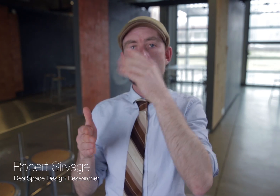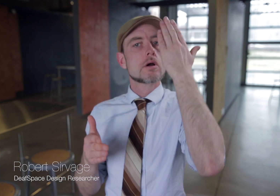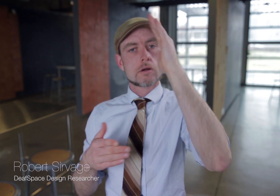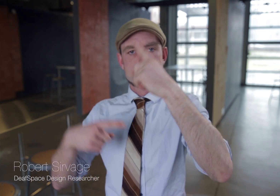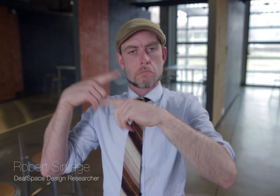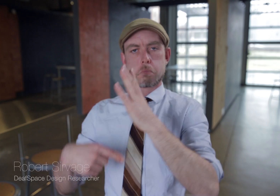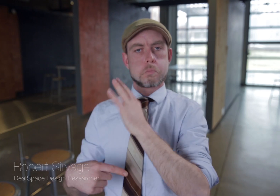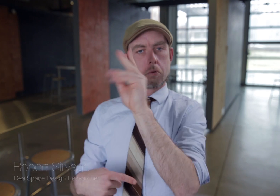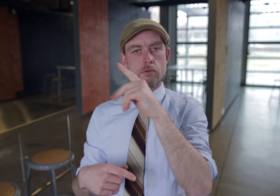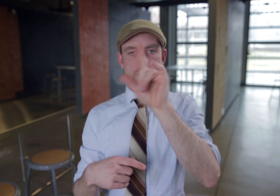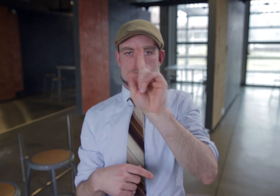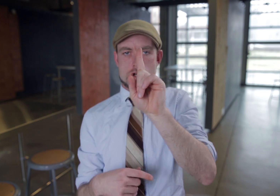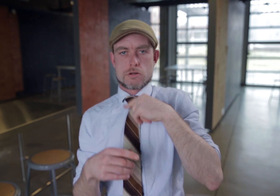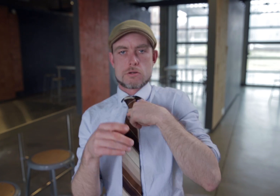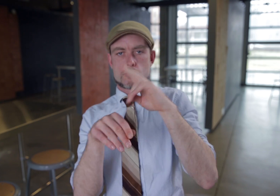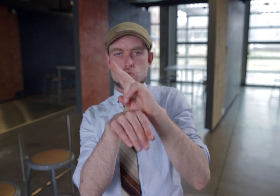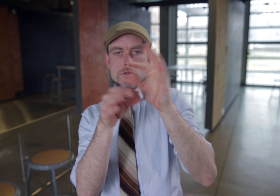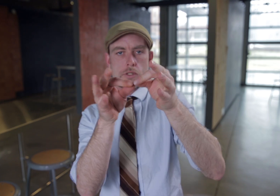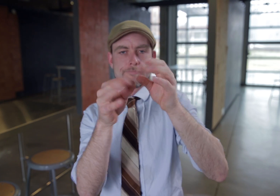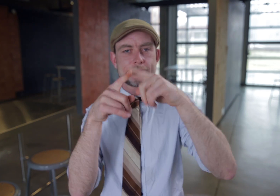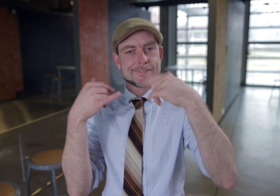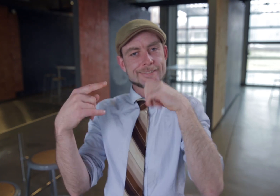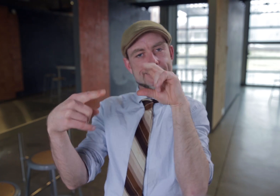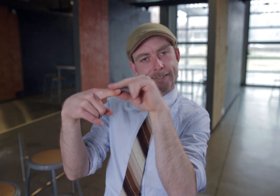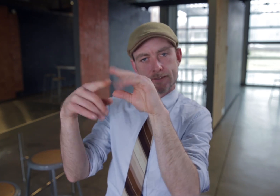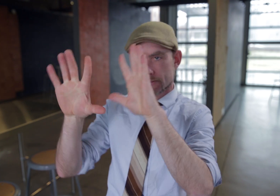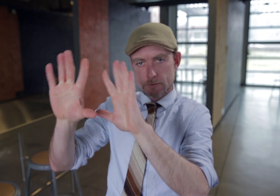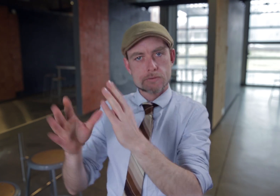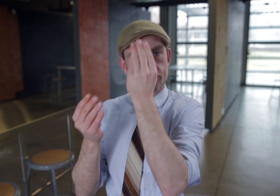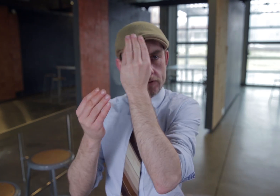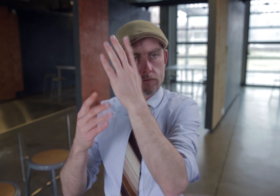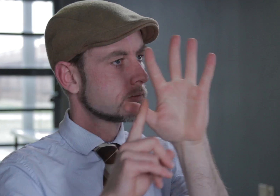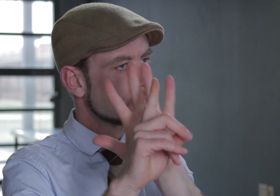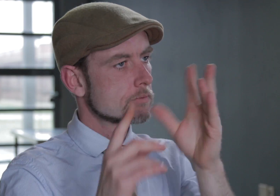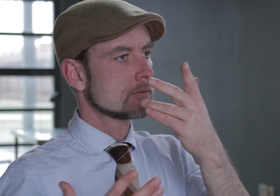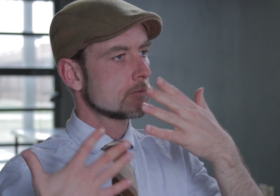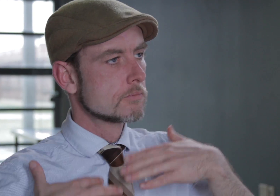Even if the hearing caller doesn’t know how to sign— that’s why I’m using the interpreter— I still need cues from the contextual information of the hearing caller.